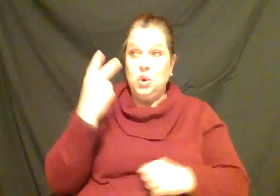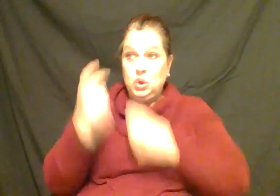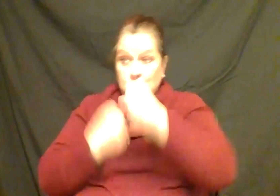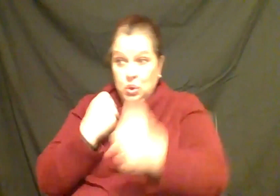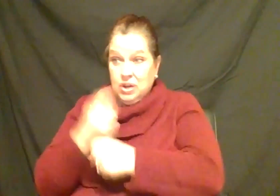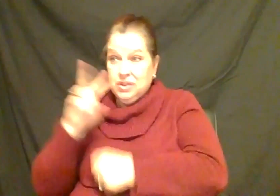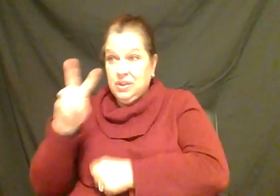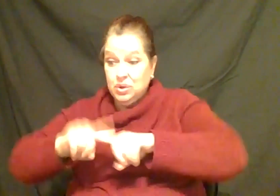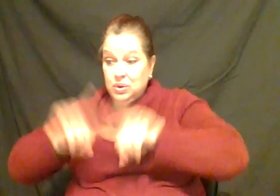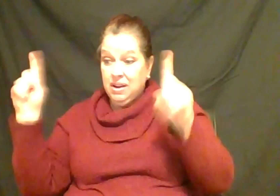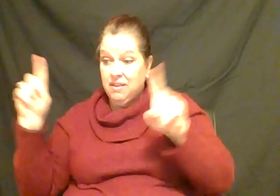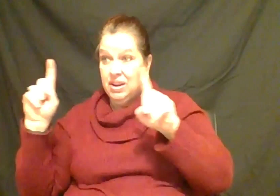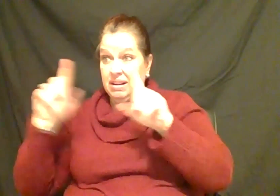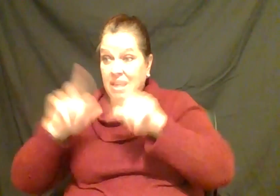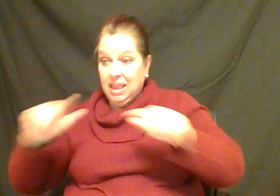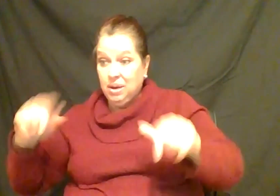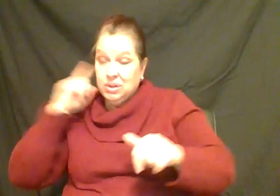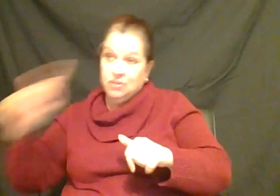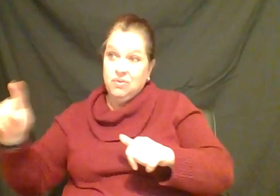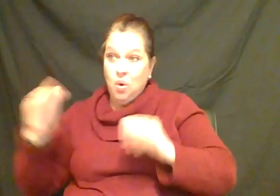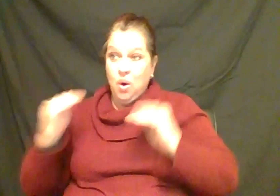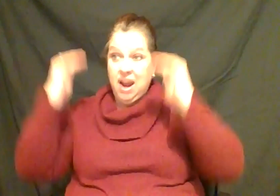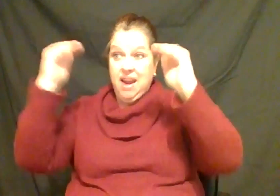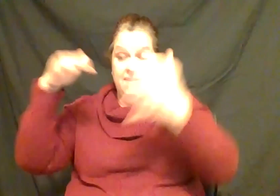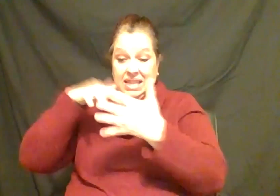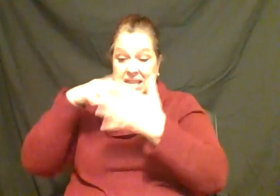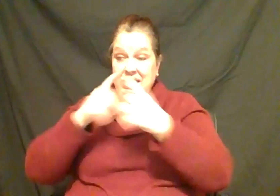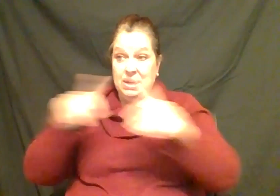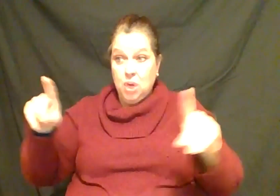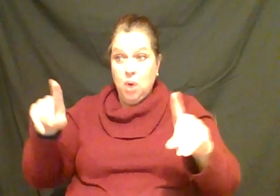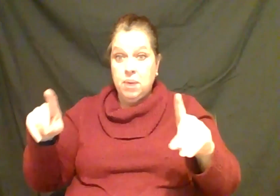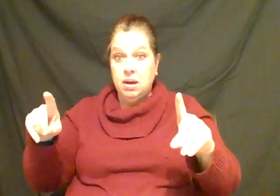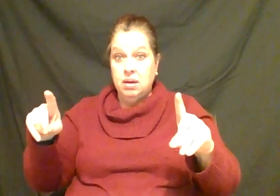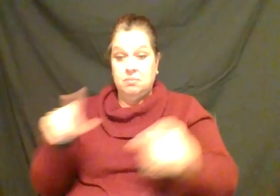meet that graduation requirement for an advanced studies diploma under the a b model and since we